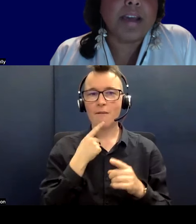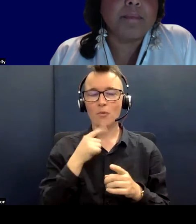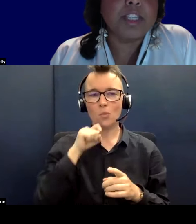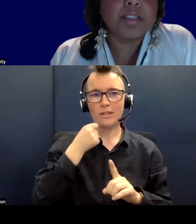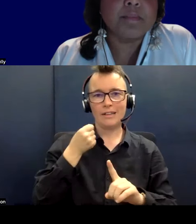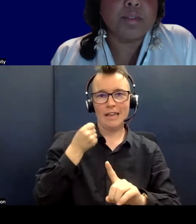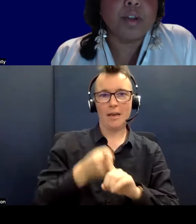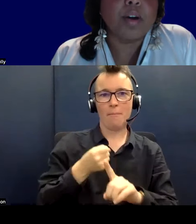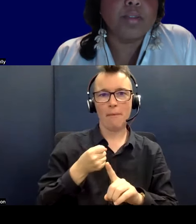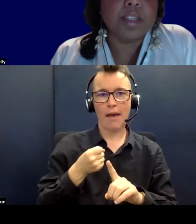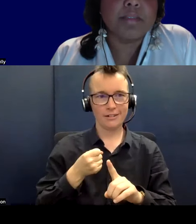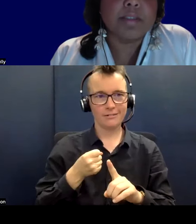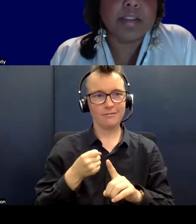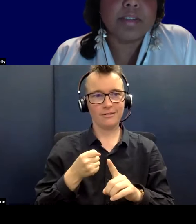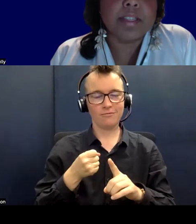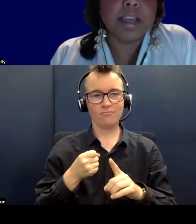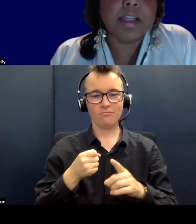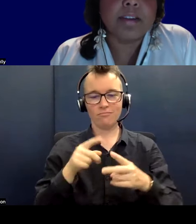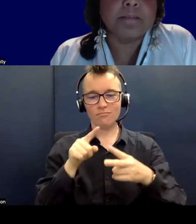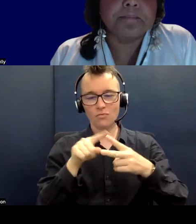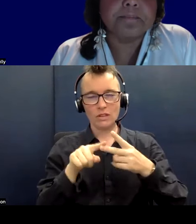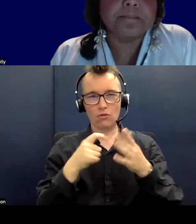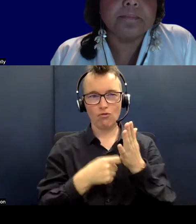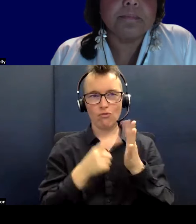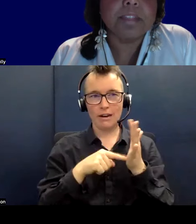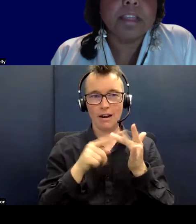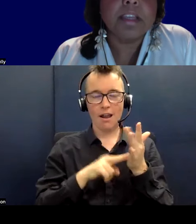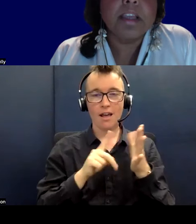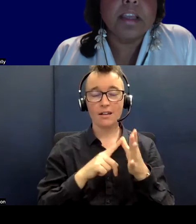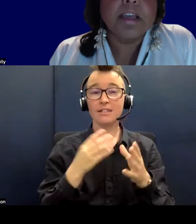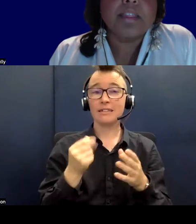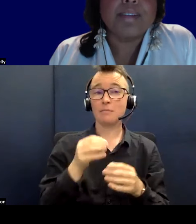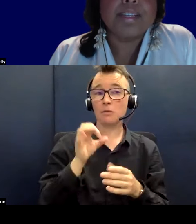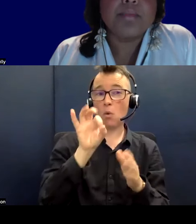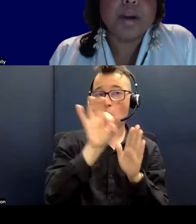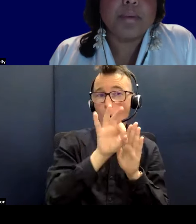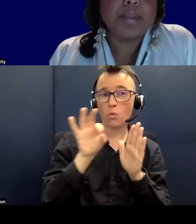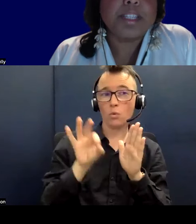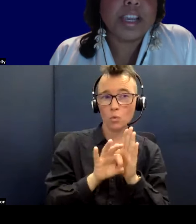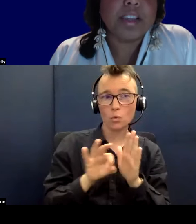which is small holes in the retina is the other. The reason why we would check